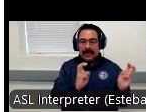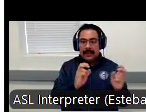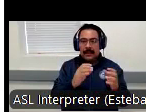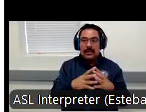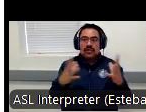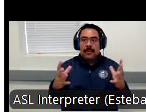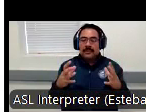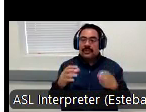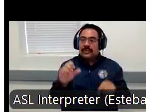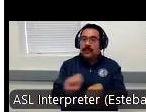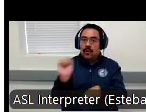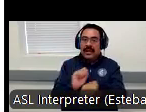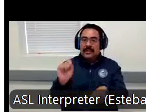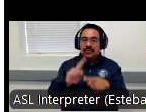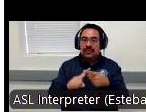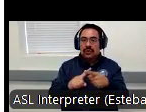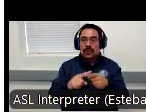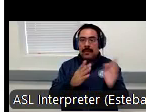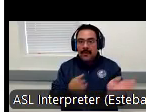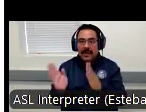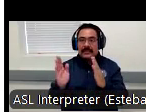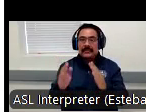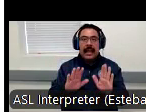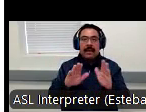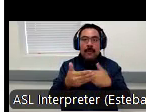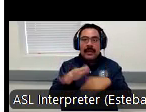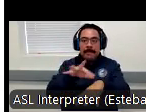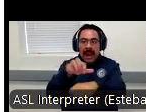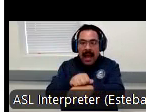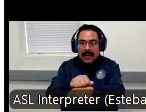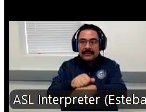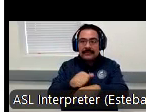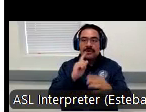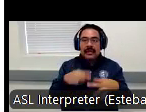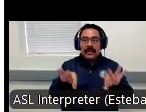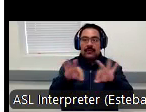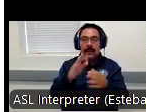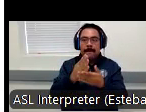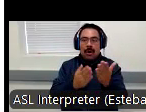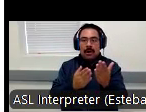into security preparedness and rooming blocks, but this is a critical component over making